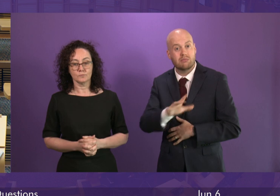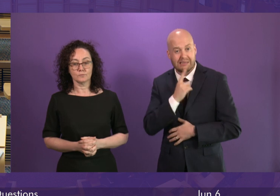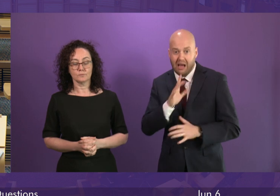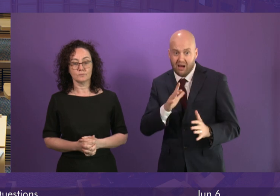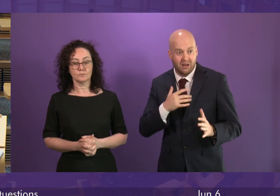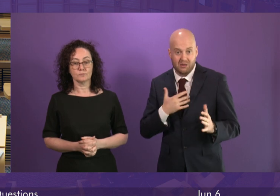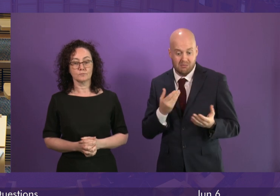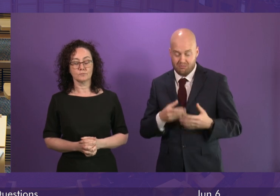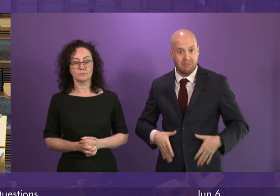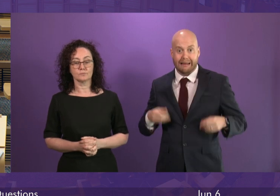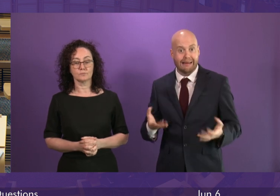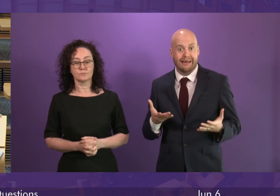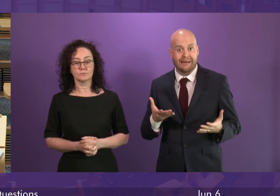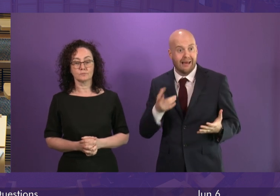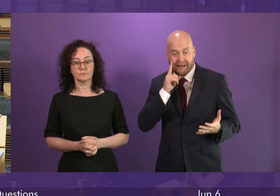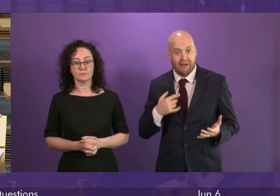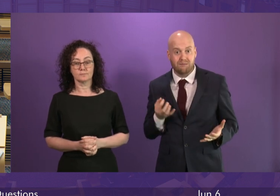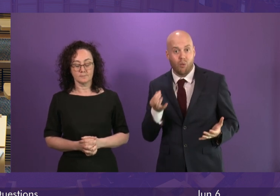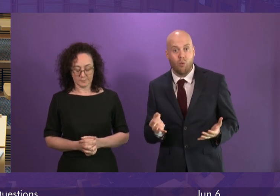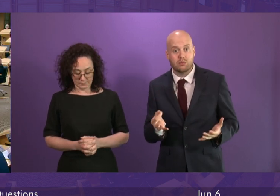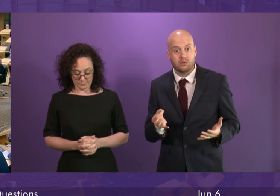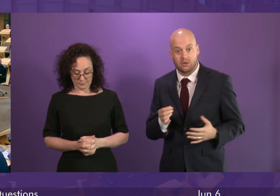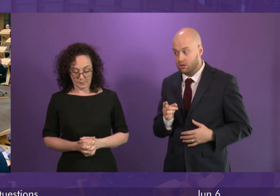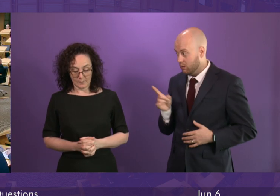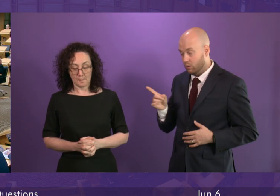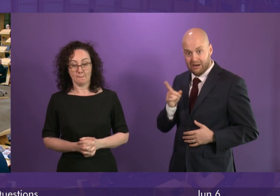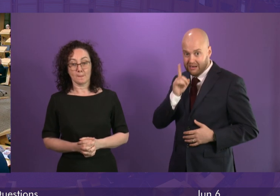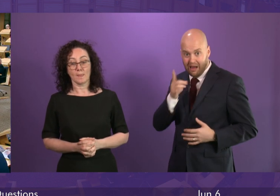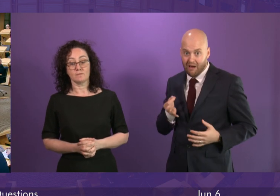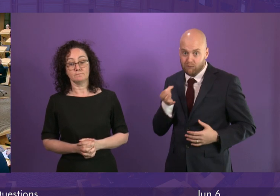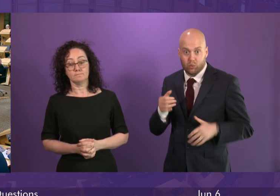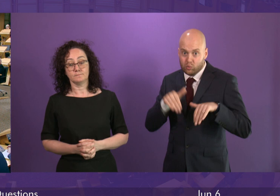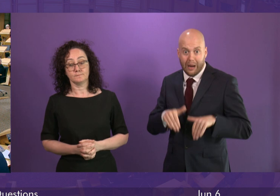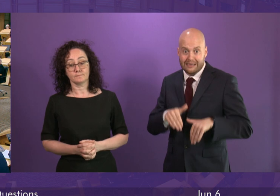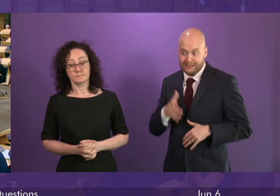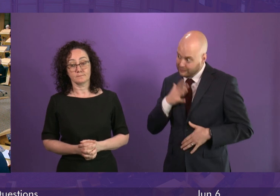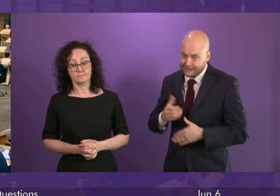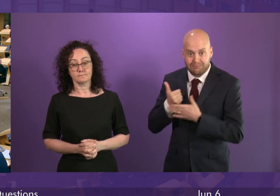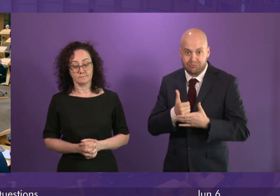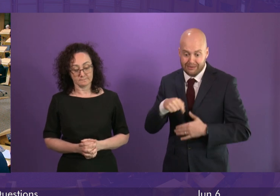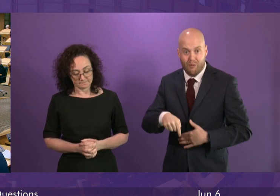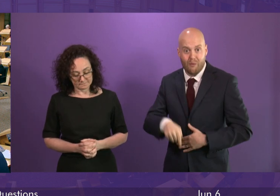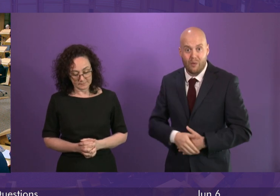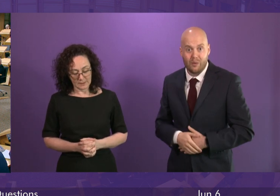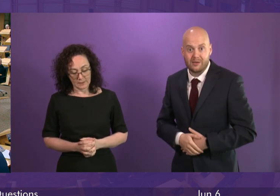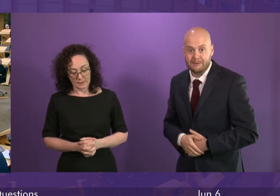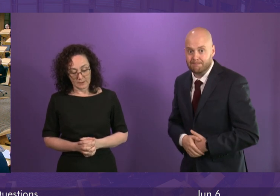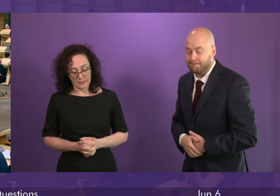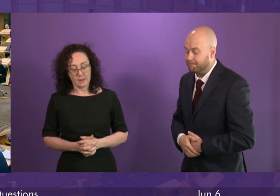the Deputy First Minister think that they can afford to wait? The Deputy First Minister and Cabinet Secretary for Education and Skills (John Swinney): I acknowledge the seriousness